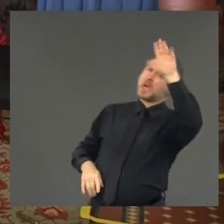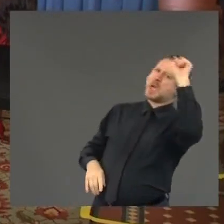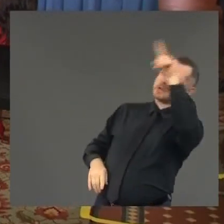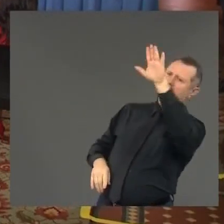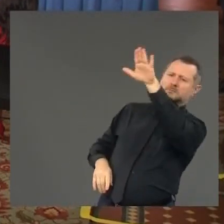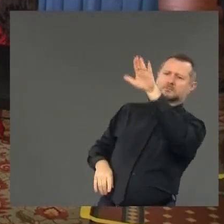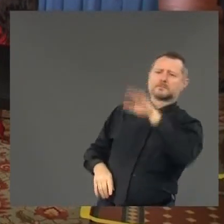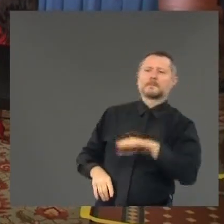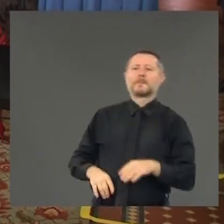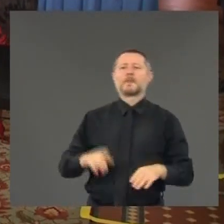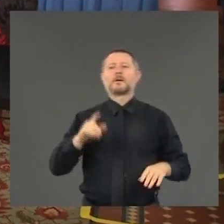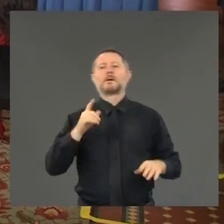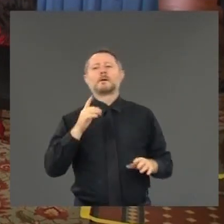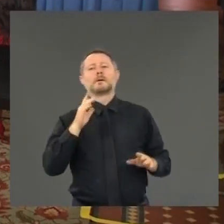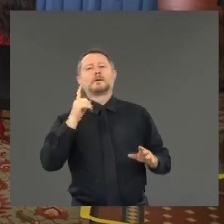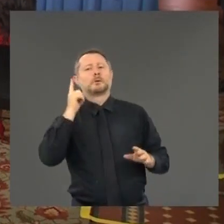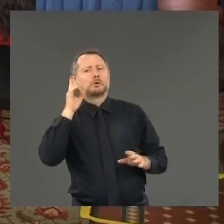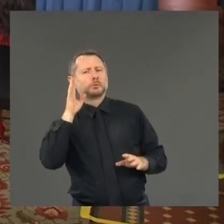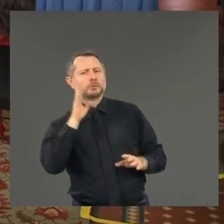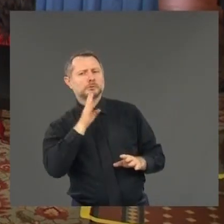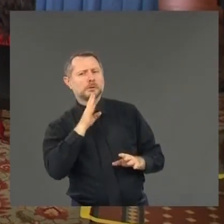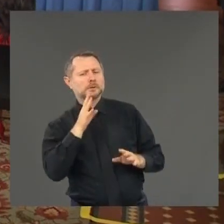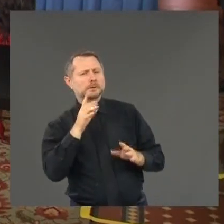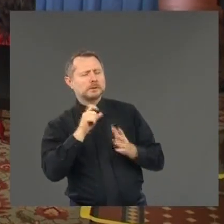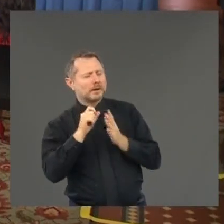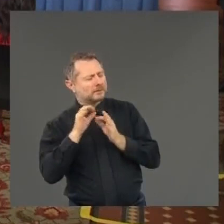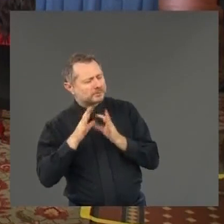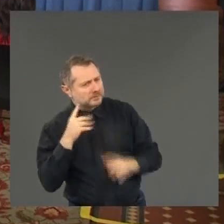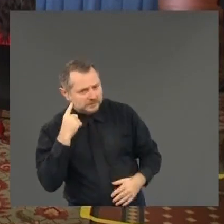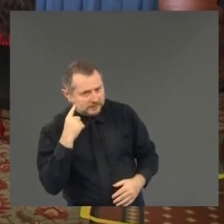BE SMART, BE UNITED, BE DISCIPLINED. QUESTIONS?